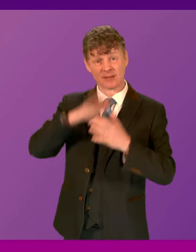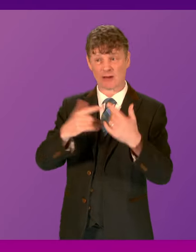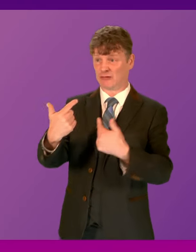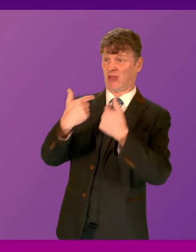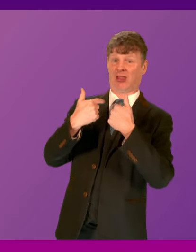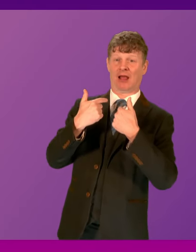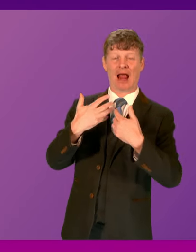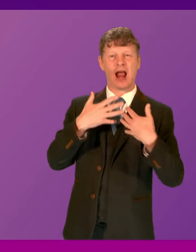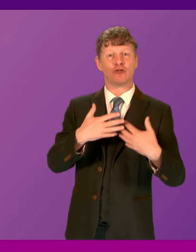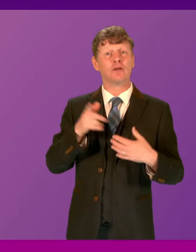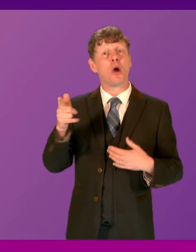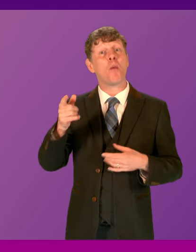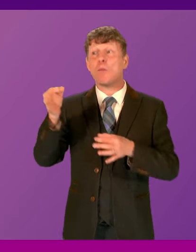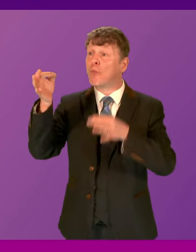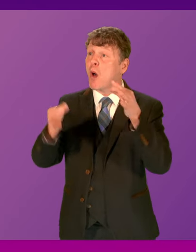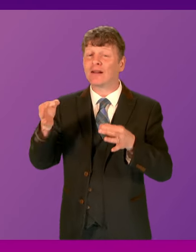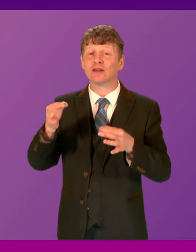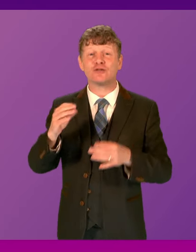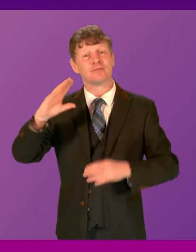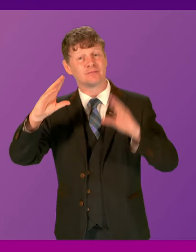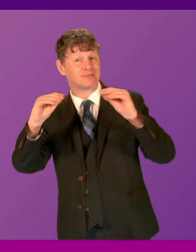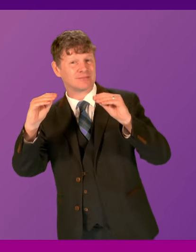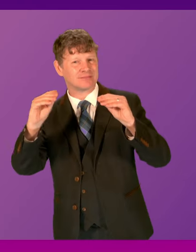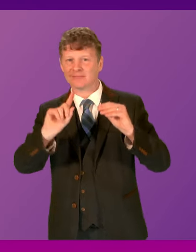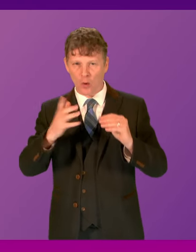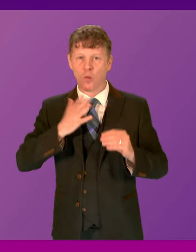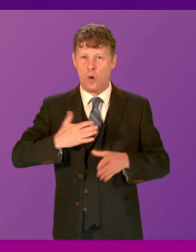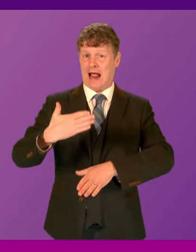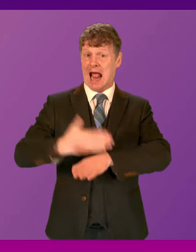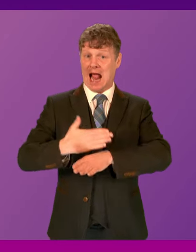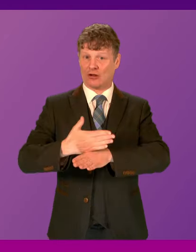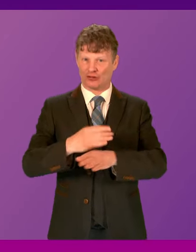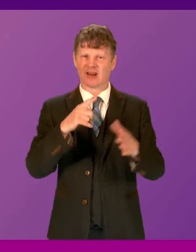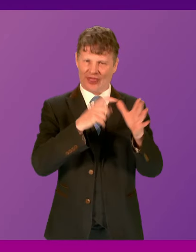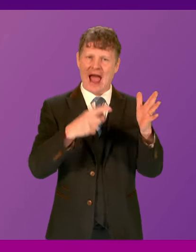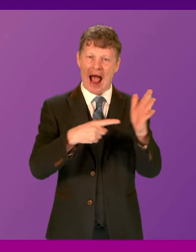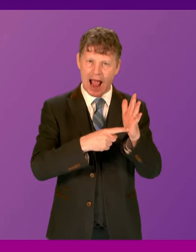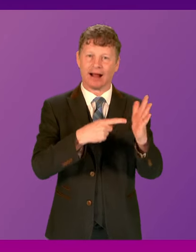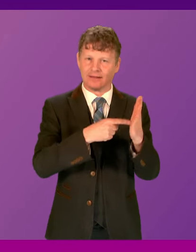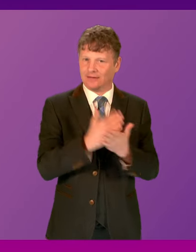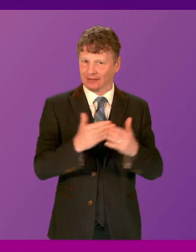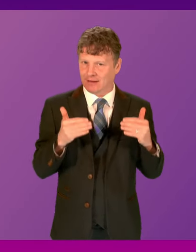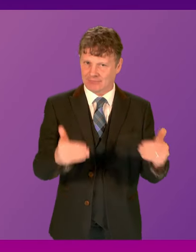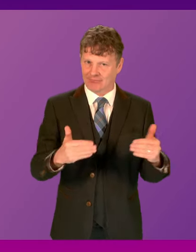their politicians not just warm words, but action. That is exactly what the act intends to provide.